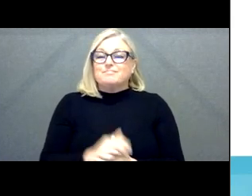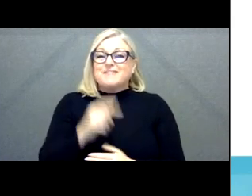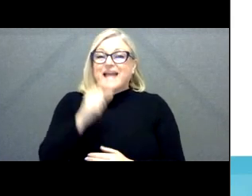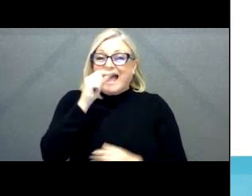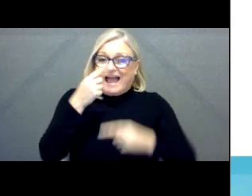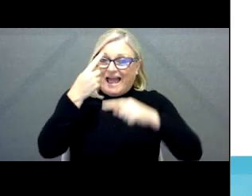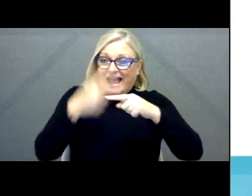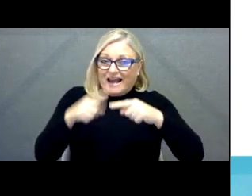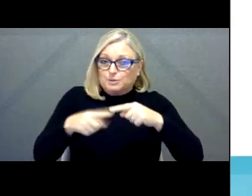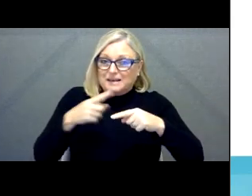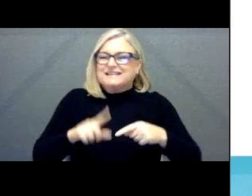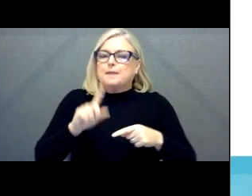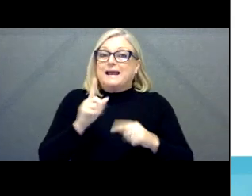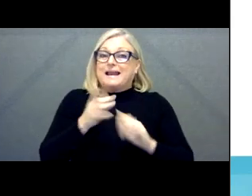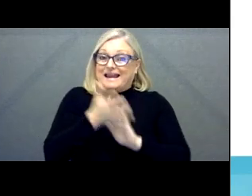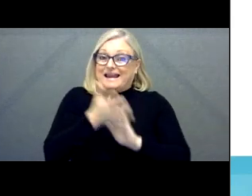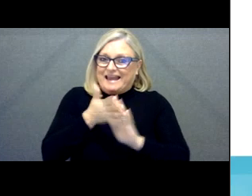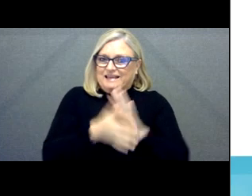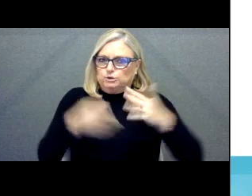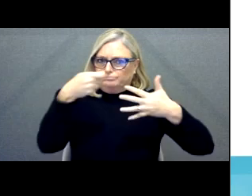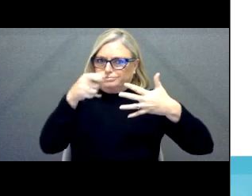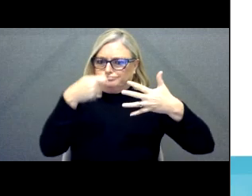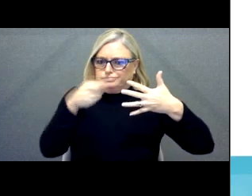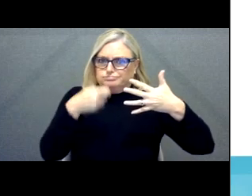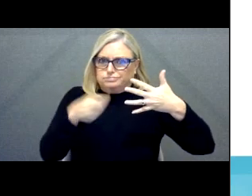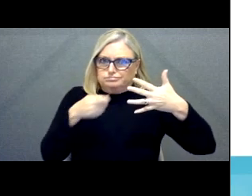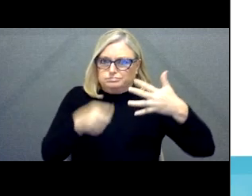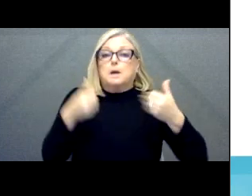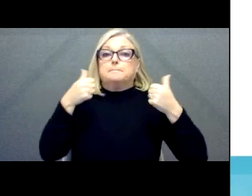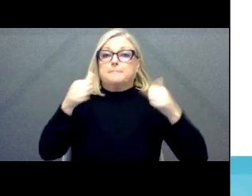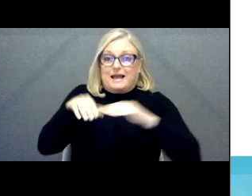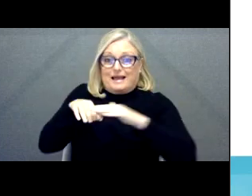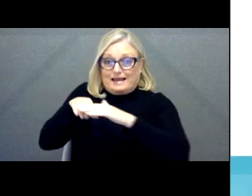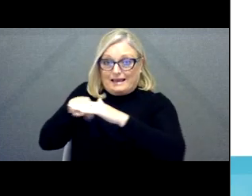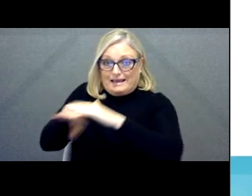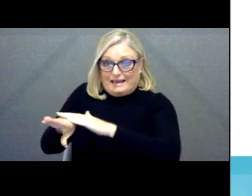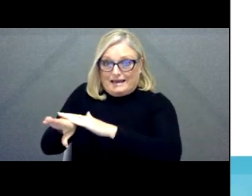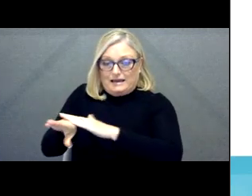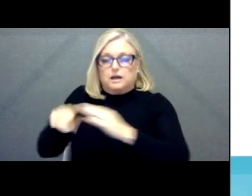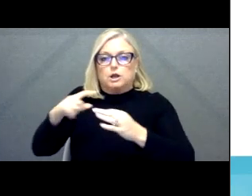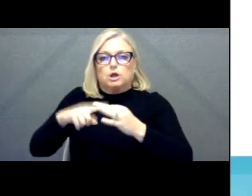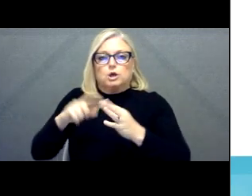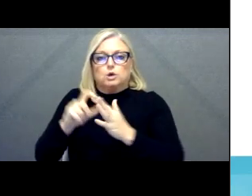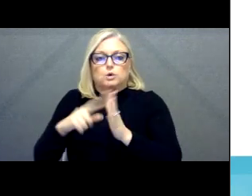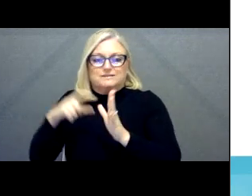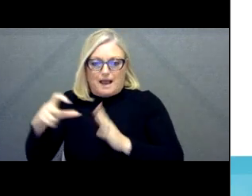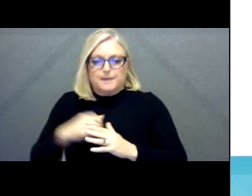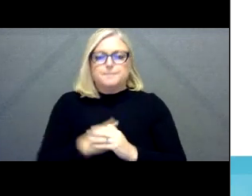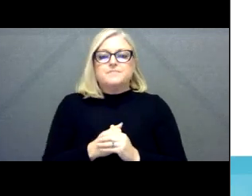there that or three that are um sort of I guess the restrictions in terms of um drug court so